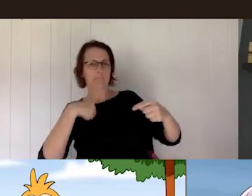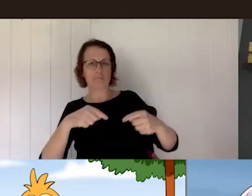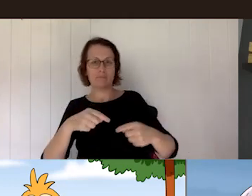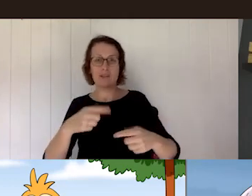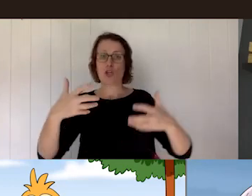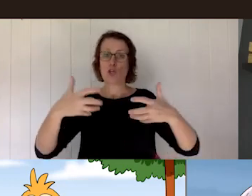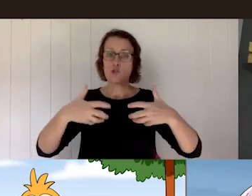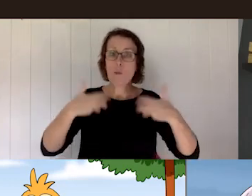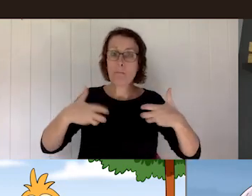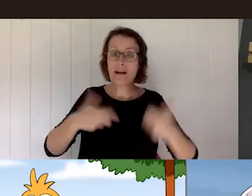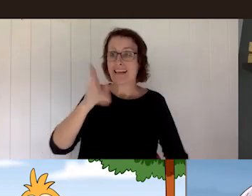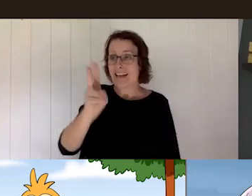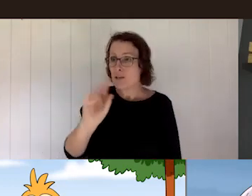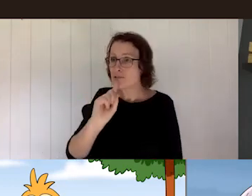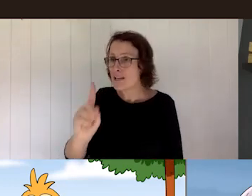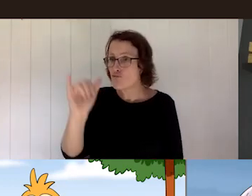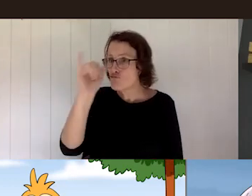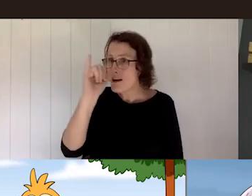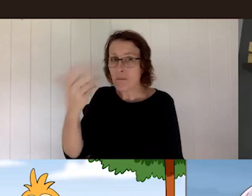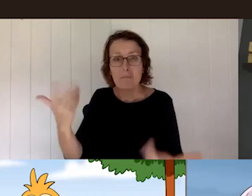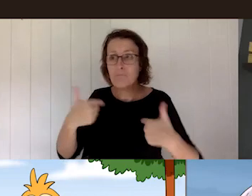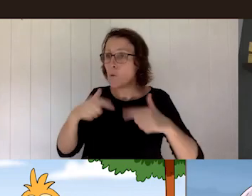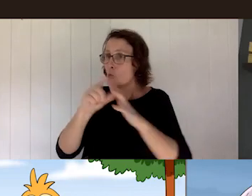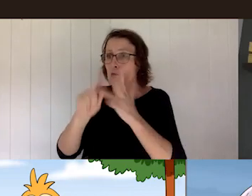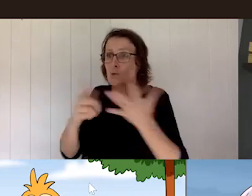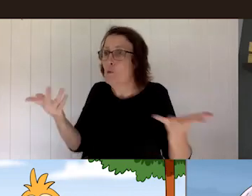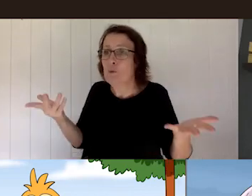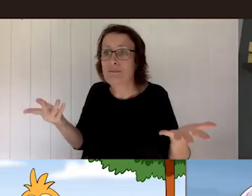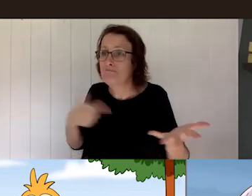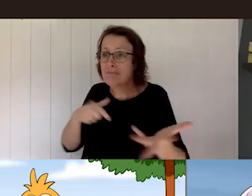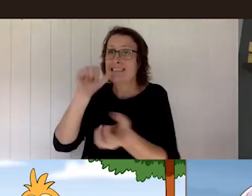said to the rhino, "Rhino, what am I going to do? These hailstones are